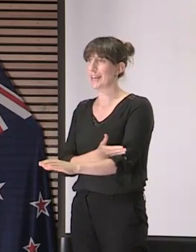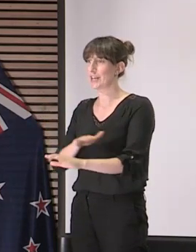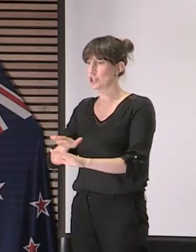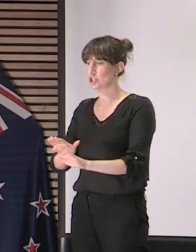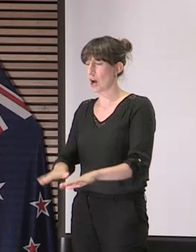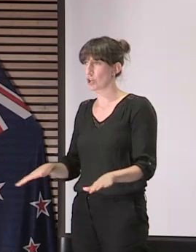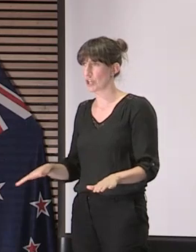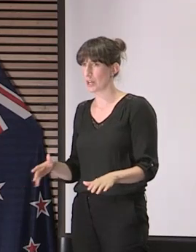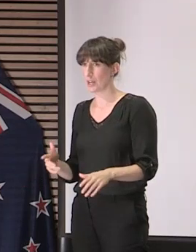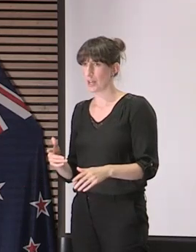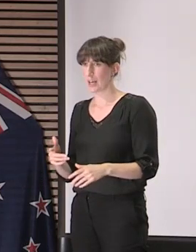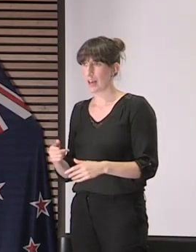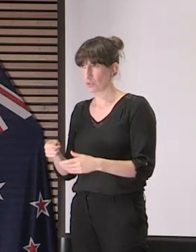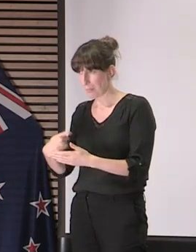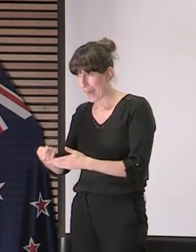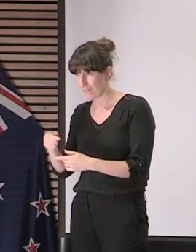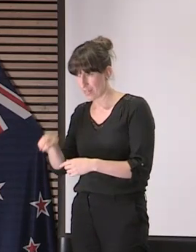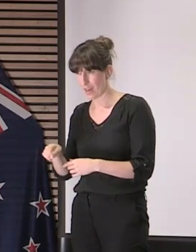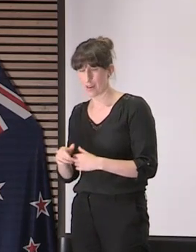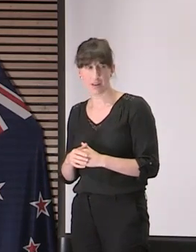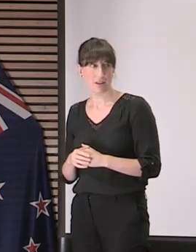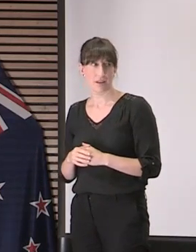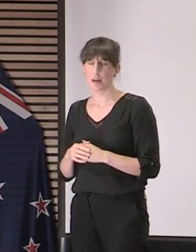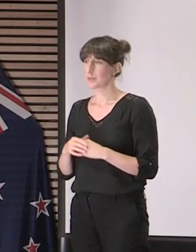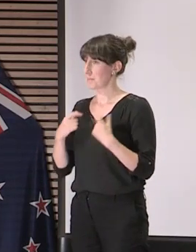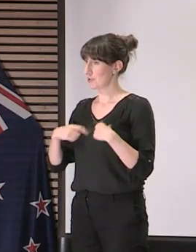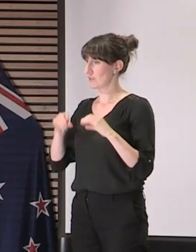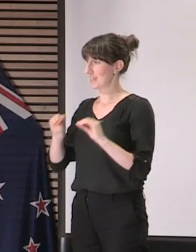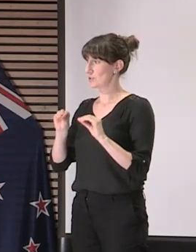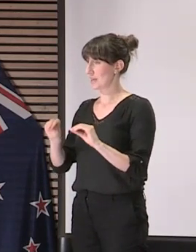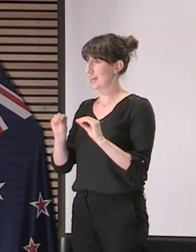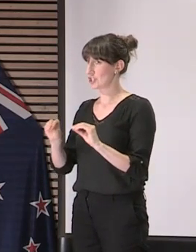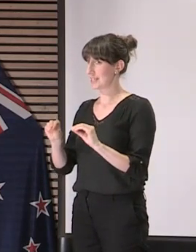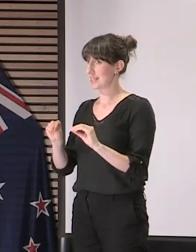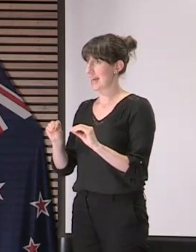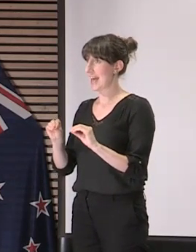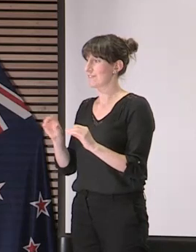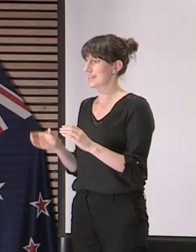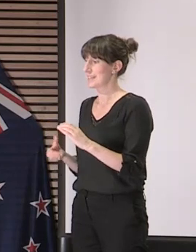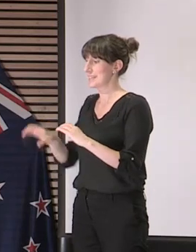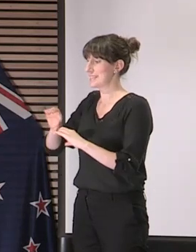services and for their parent communities. The government subsidies are continuing